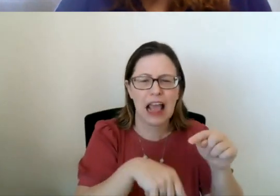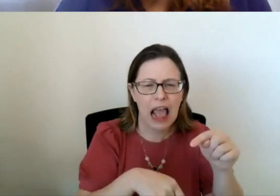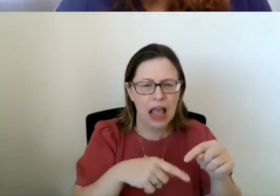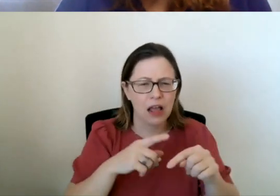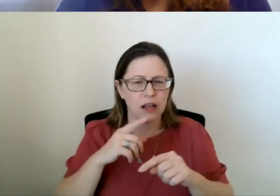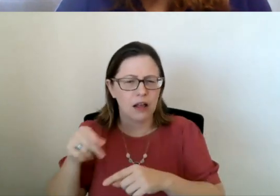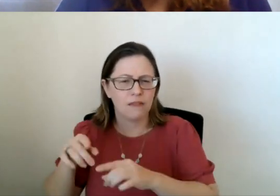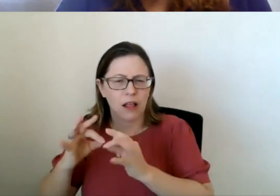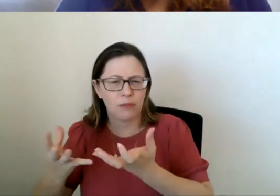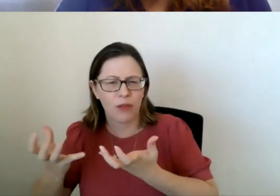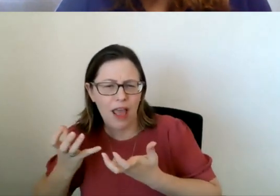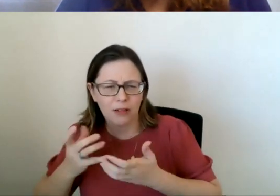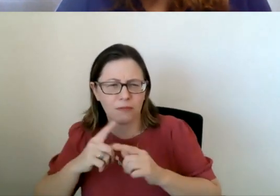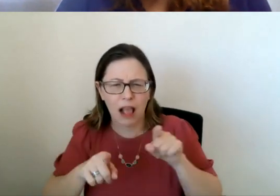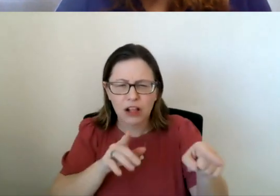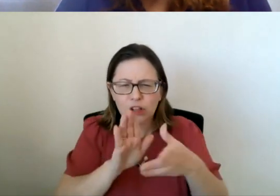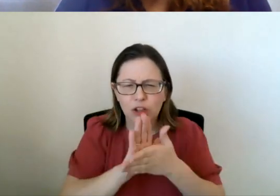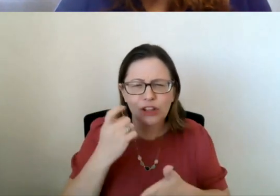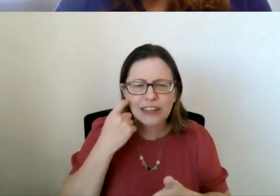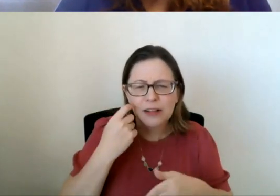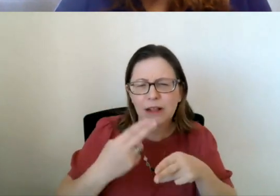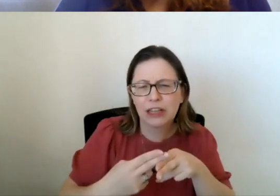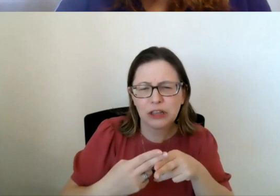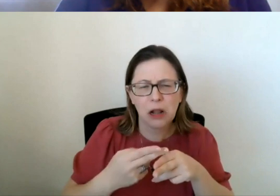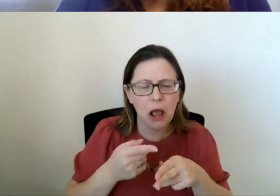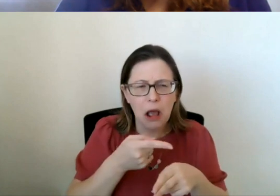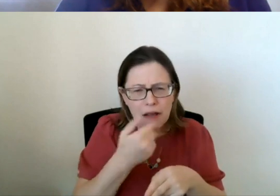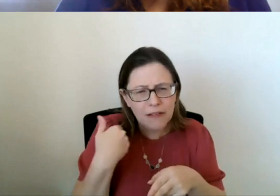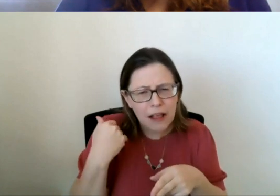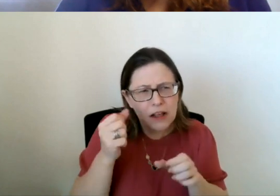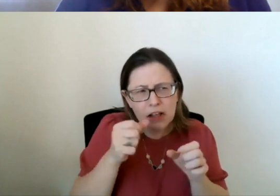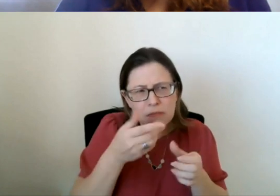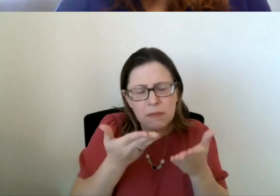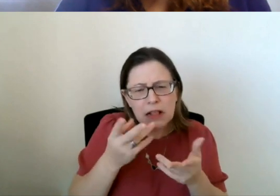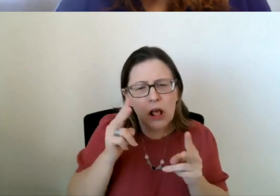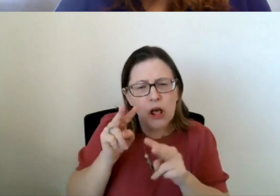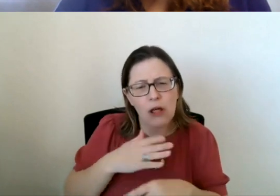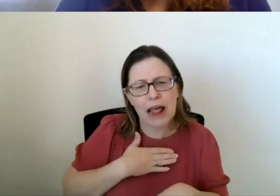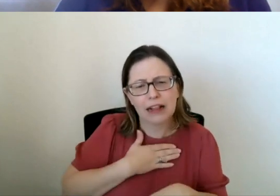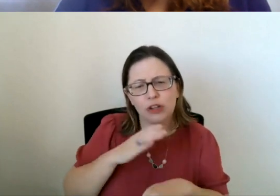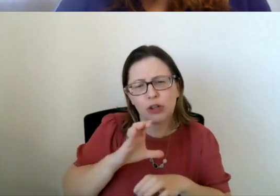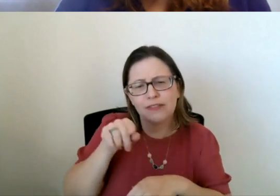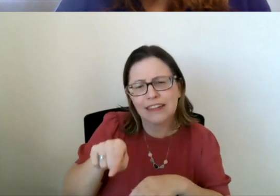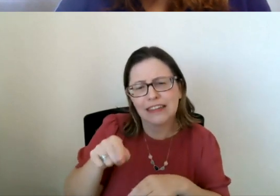and see what the school is saying they can or can't do. What the family wants and they can see